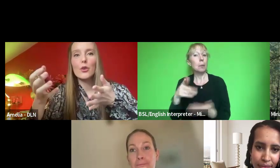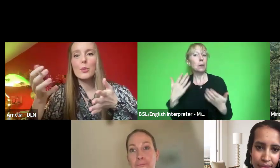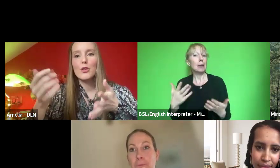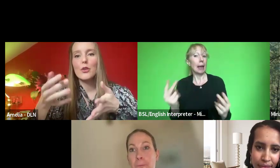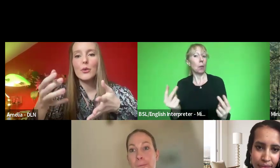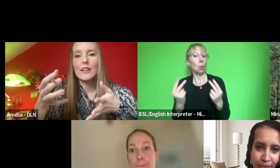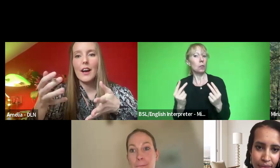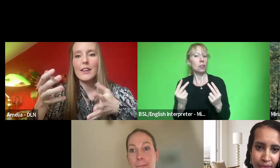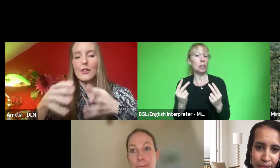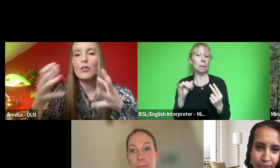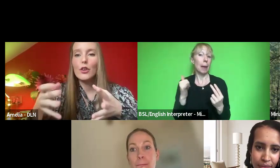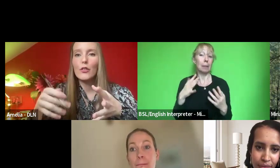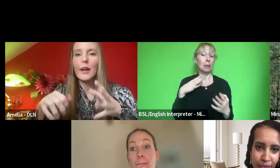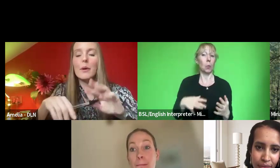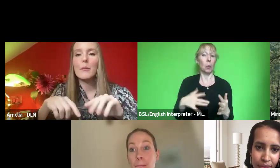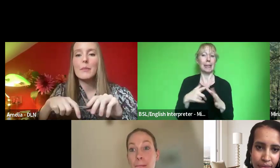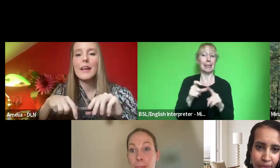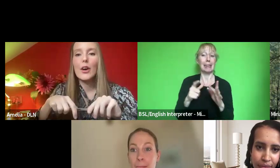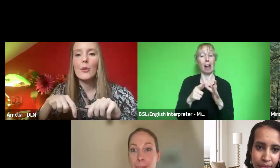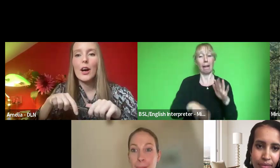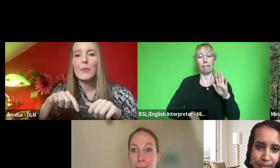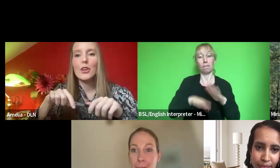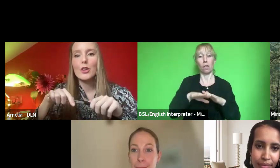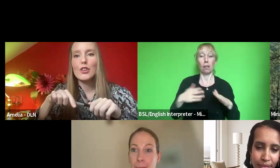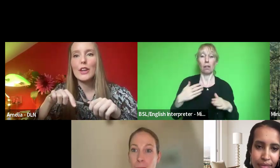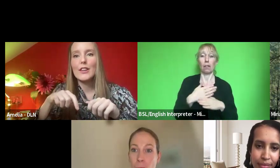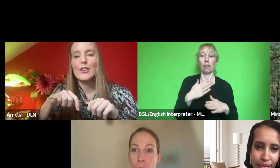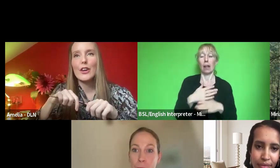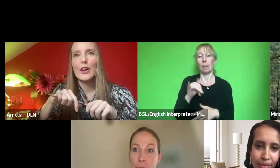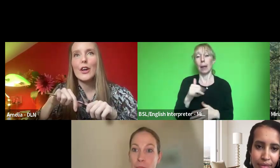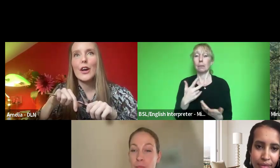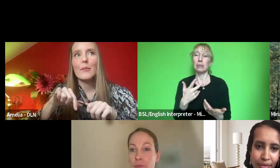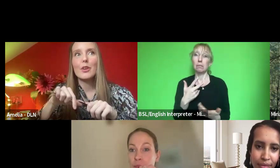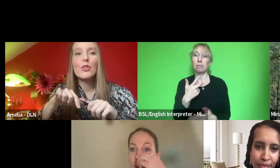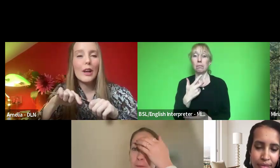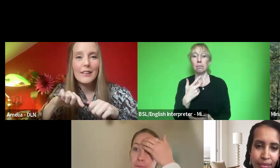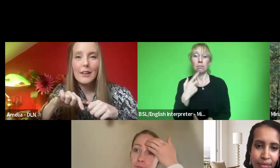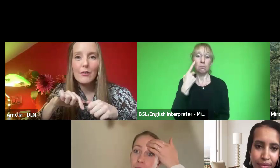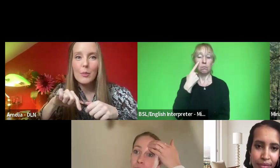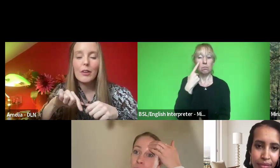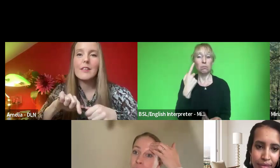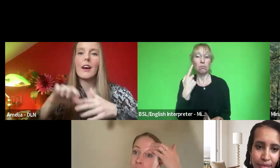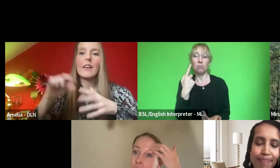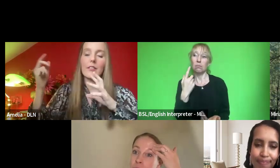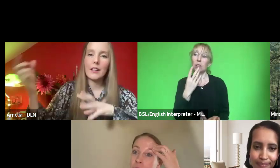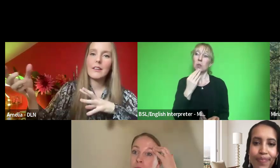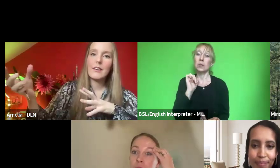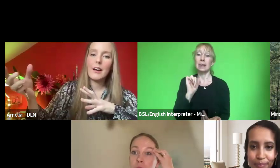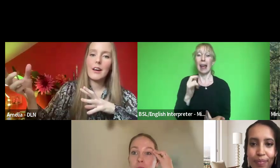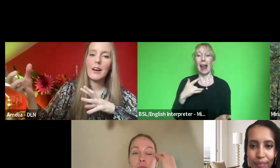to pursue EDI as a full career, but maybe you know, are just looking to utilize their lived experience either in